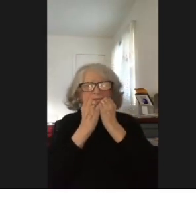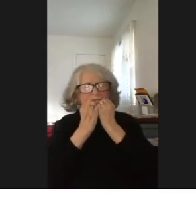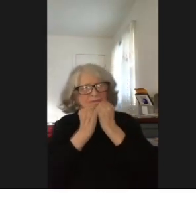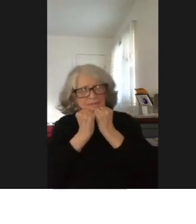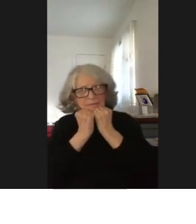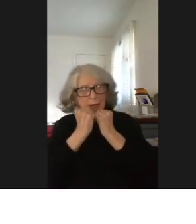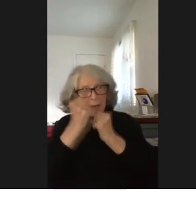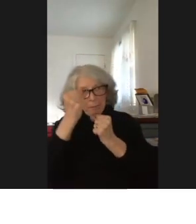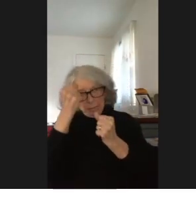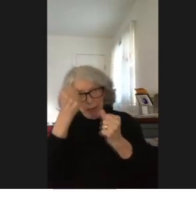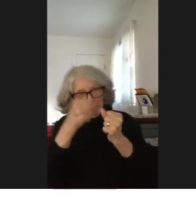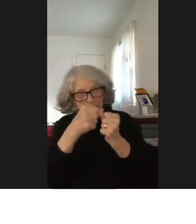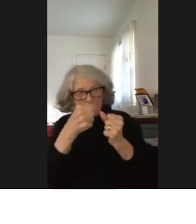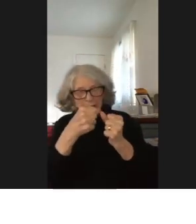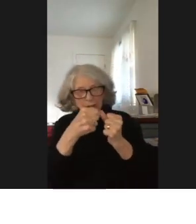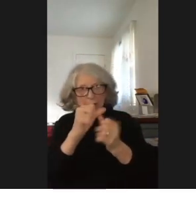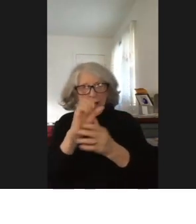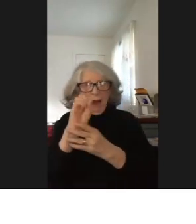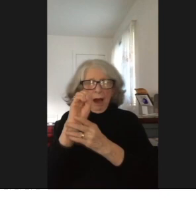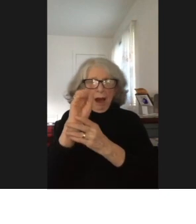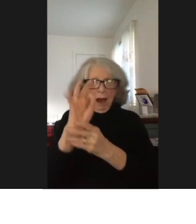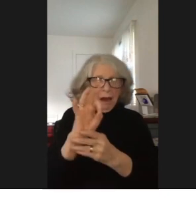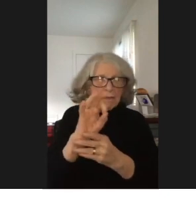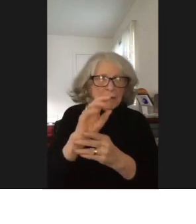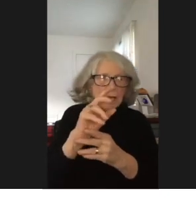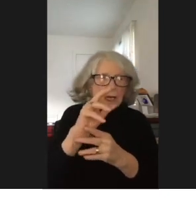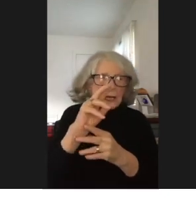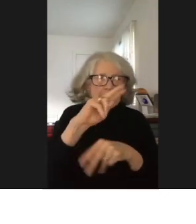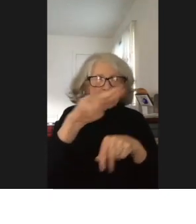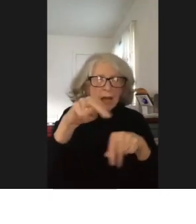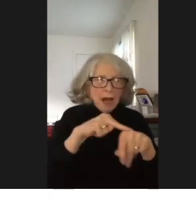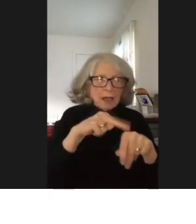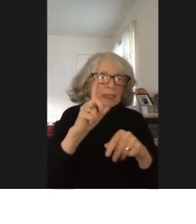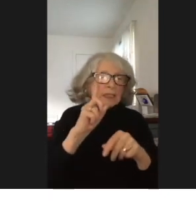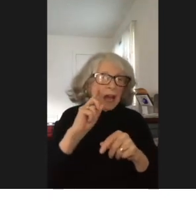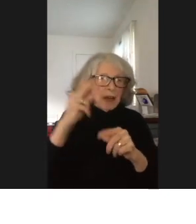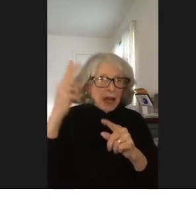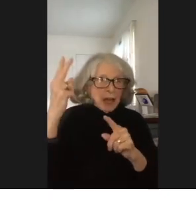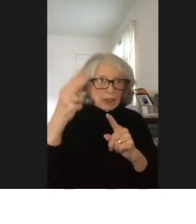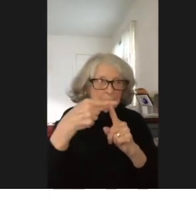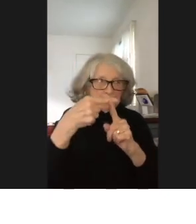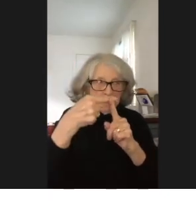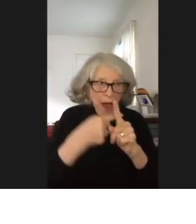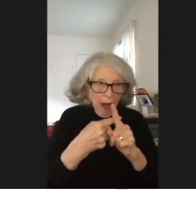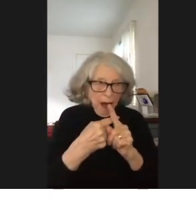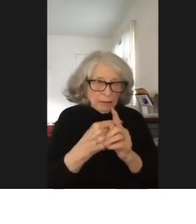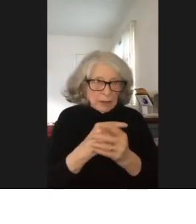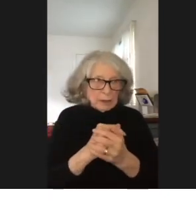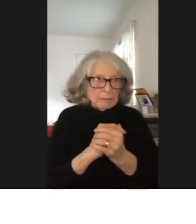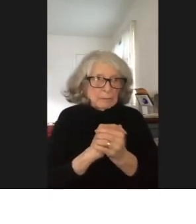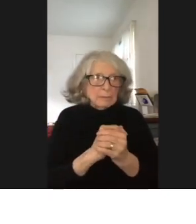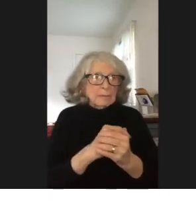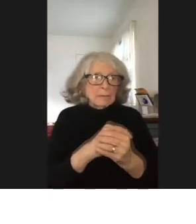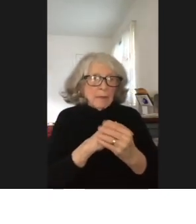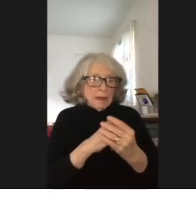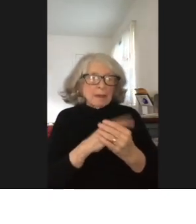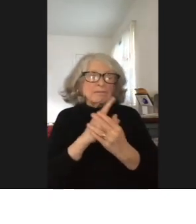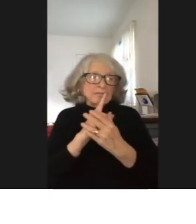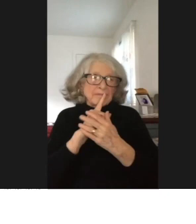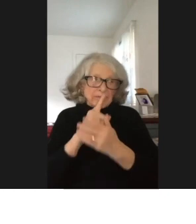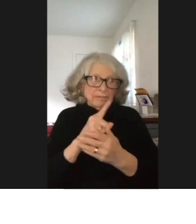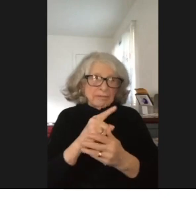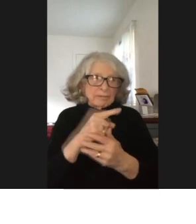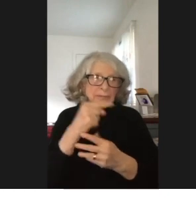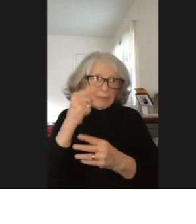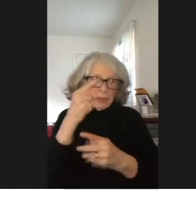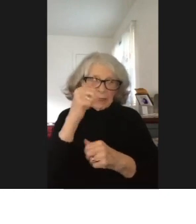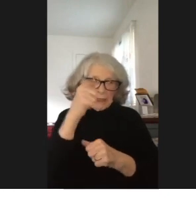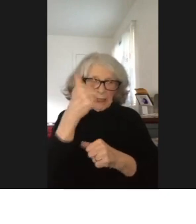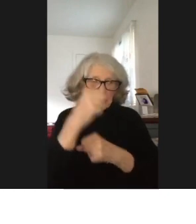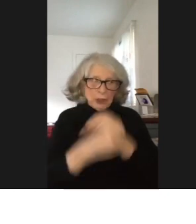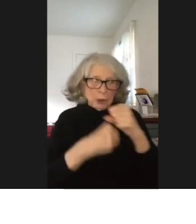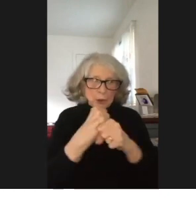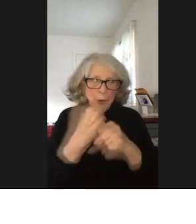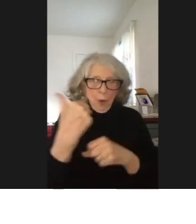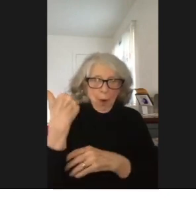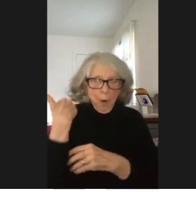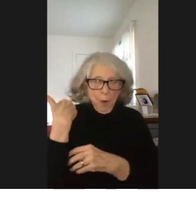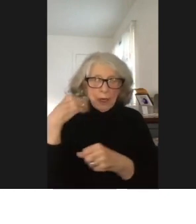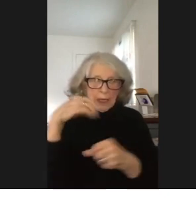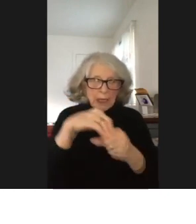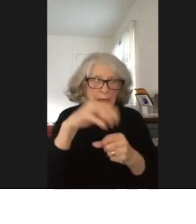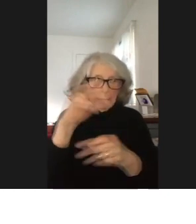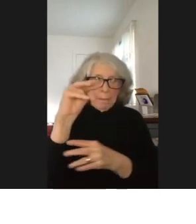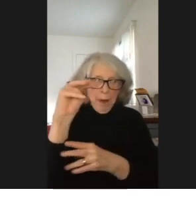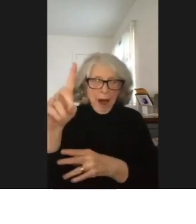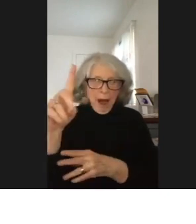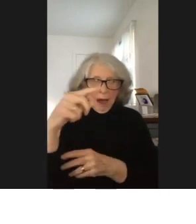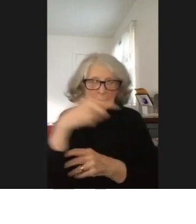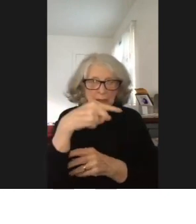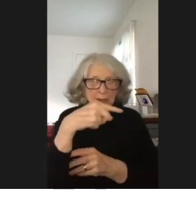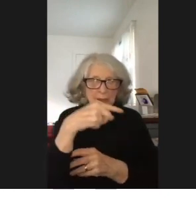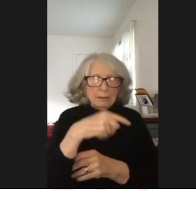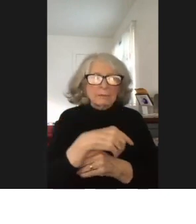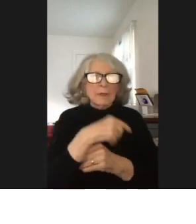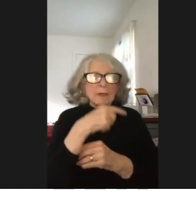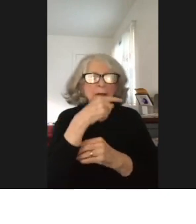My true first cherished memory during National Deaf History Month was 10 years ago in Maryland.